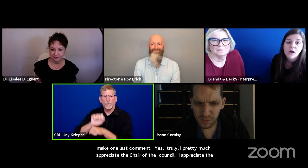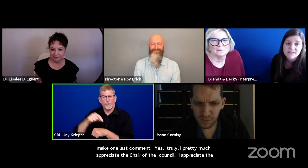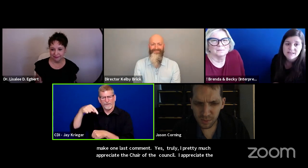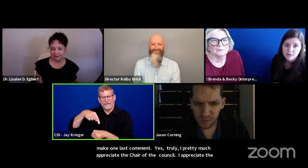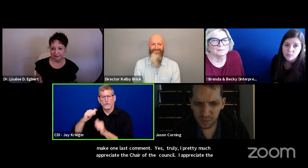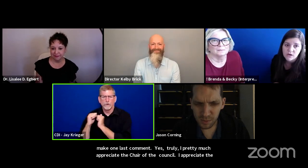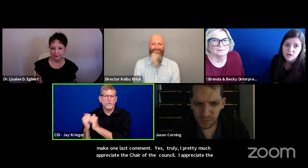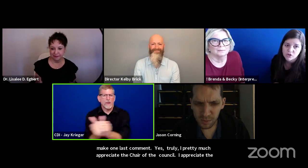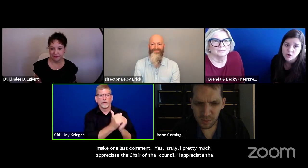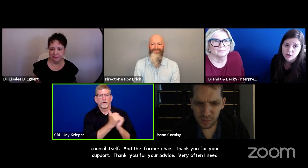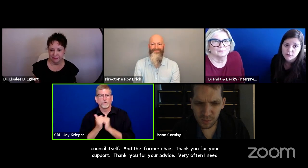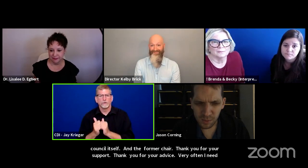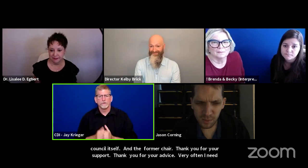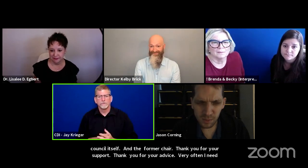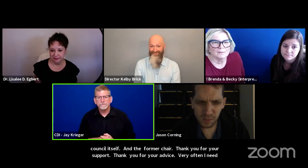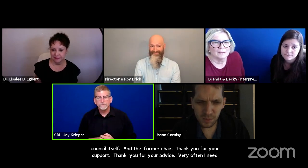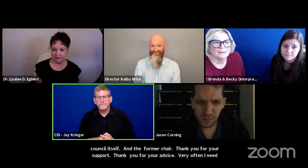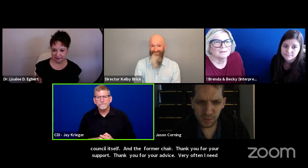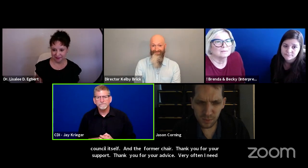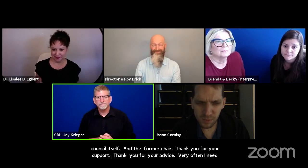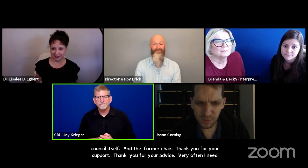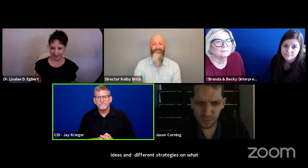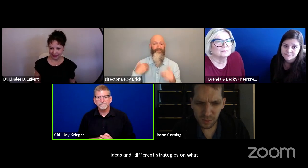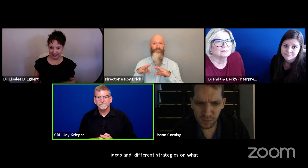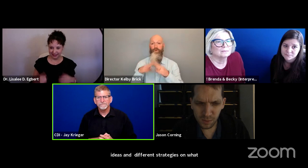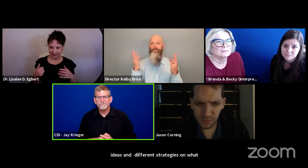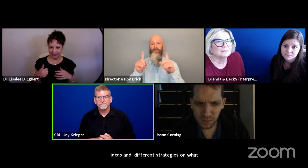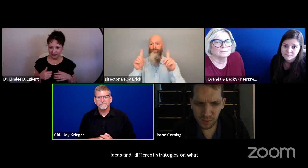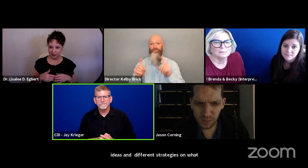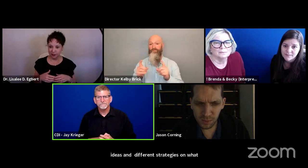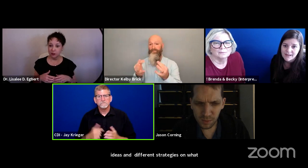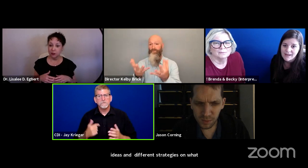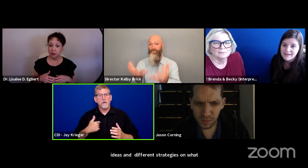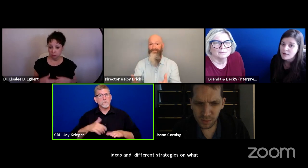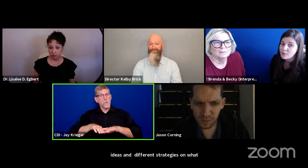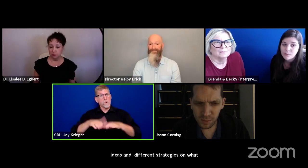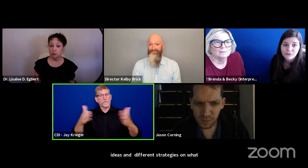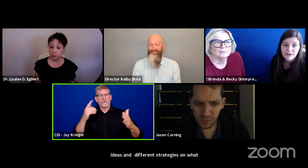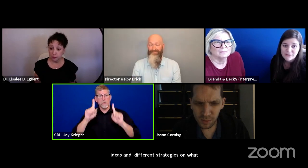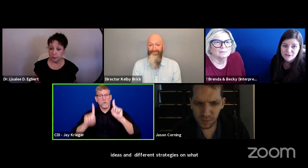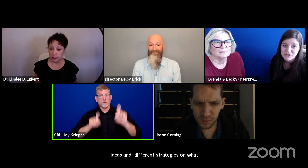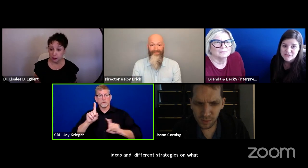Together we are stronger. Now I'm open for any questions.